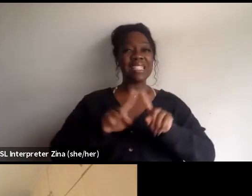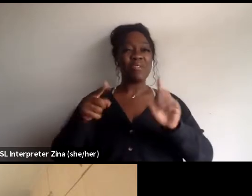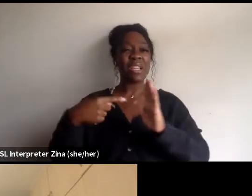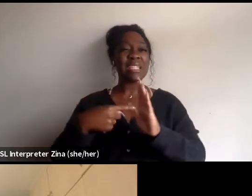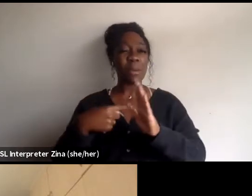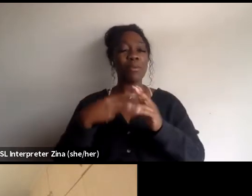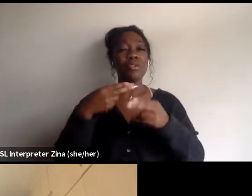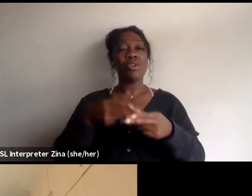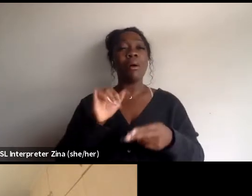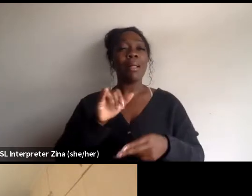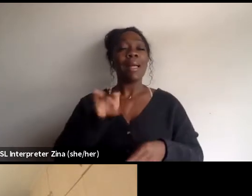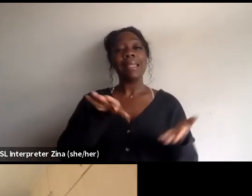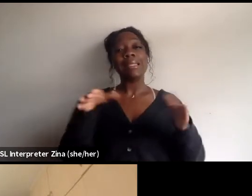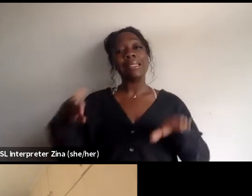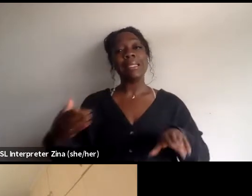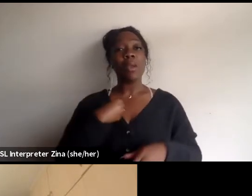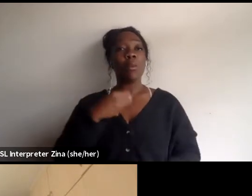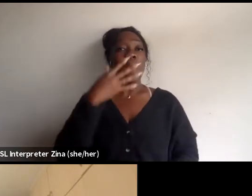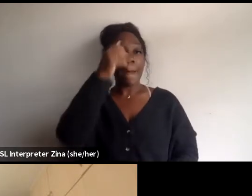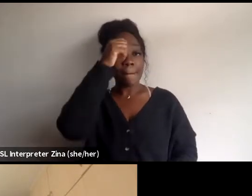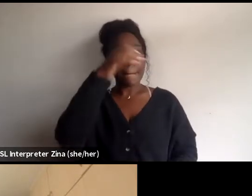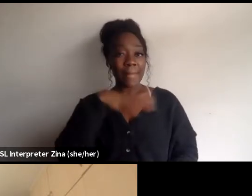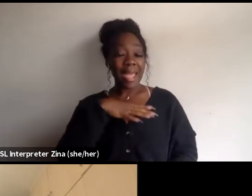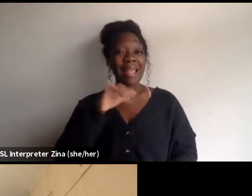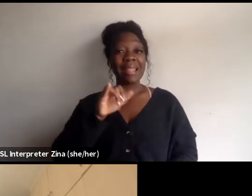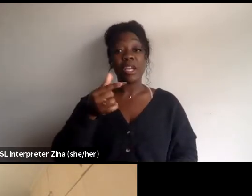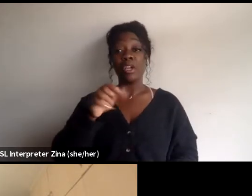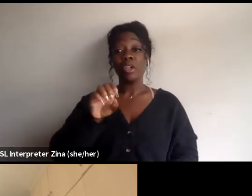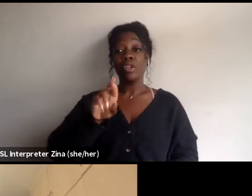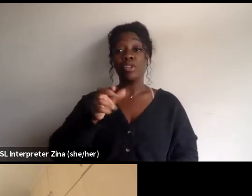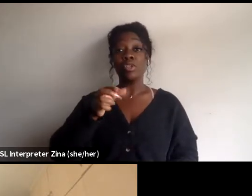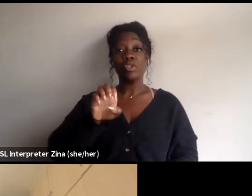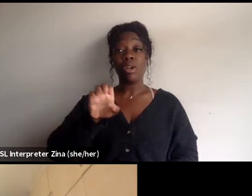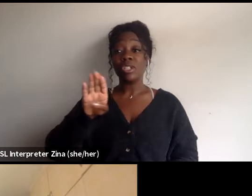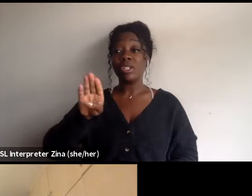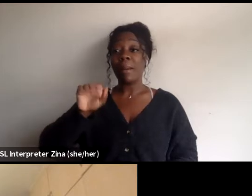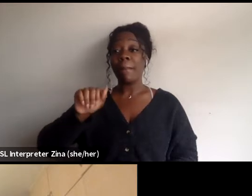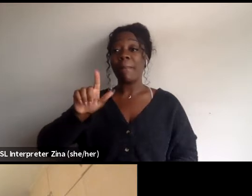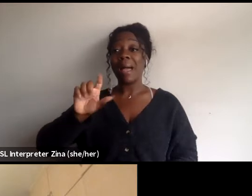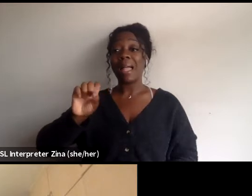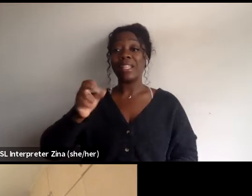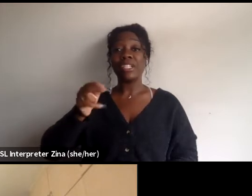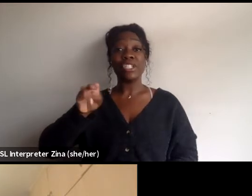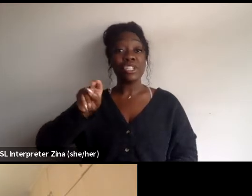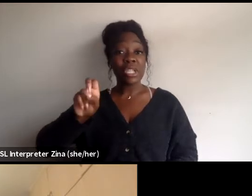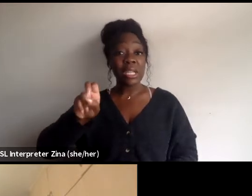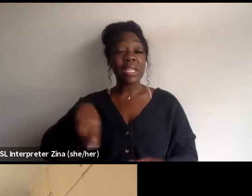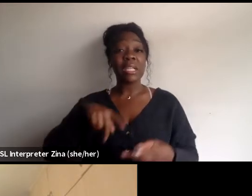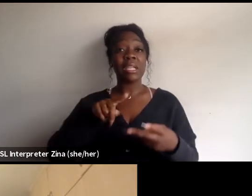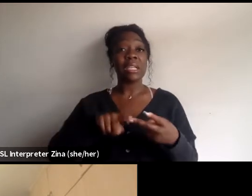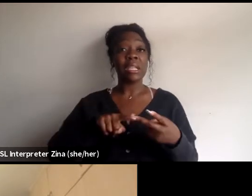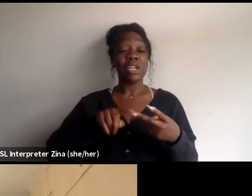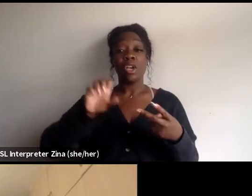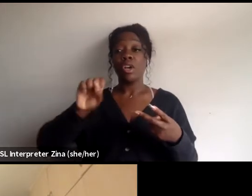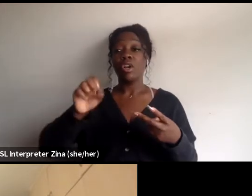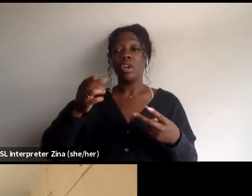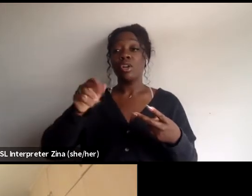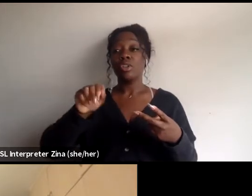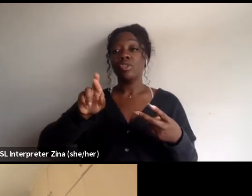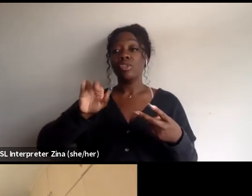People like Balanchine, George Balanchine and Igor Stravinsky, who were exiled Jews